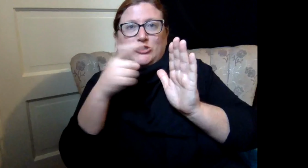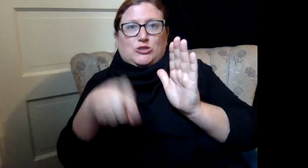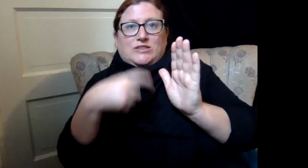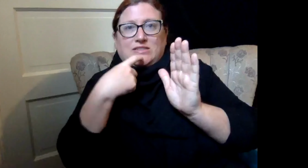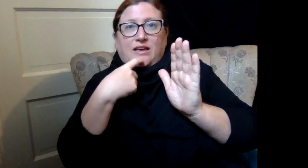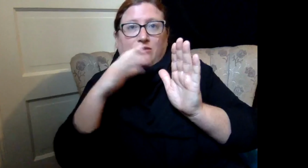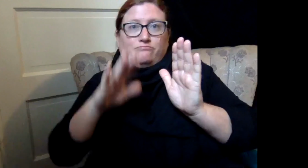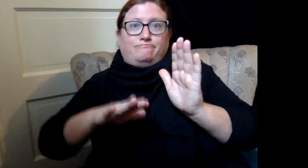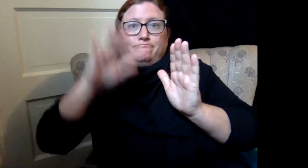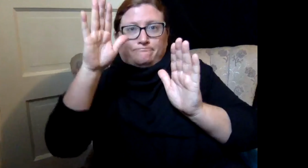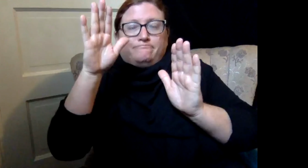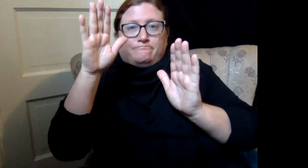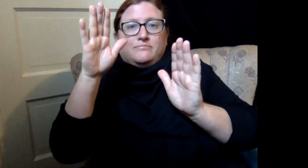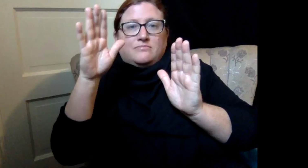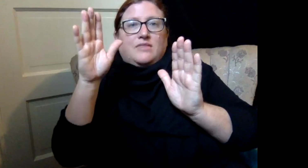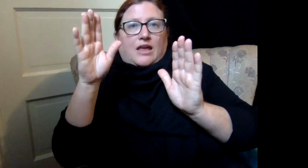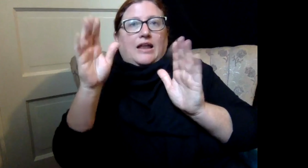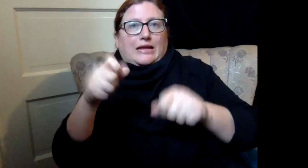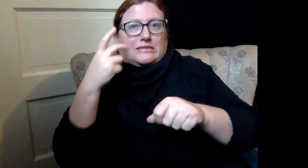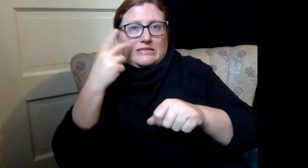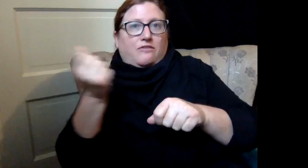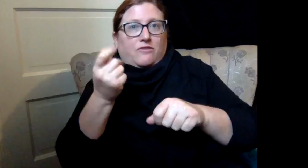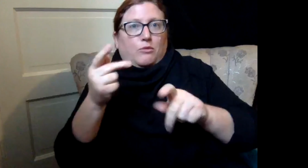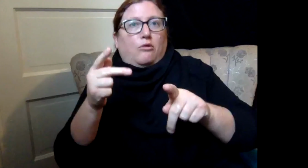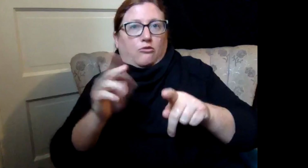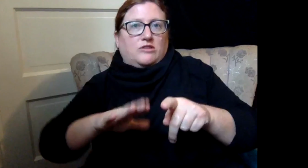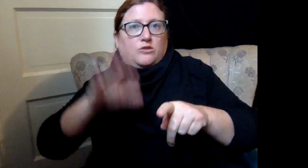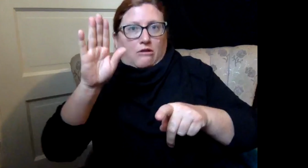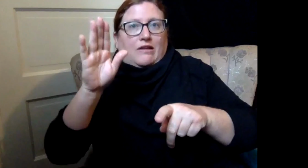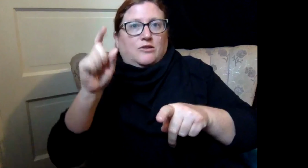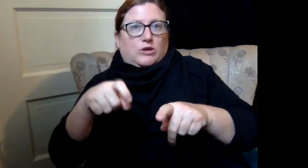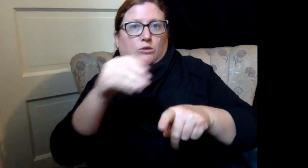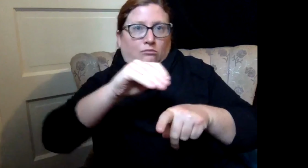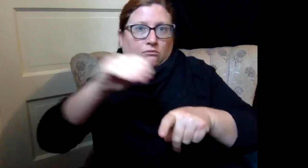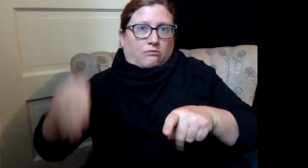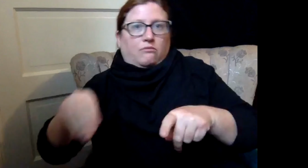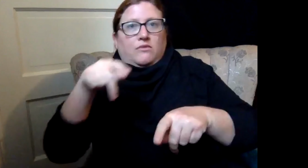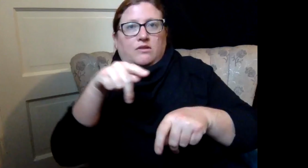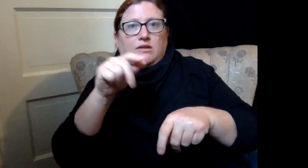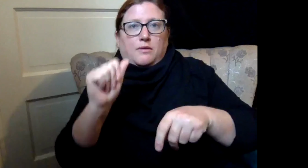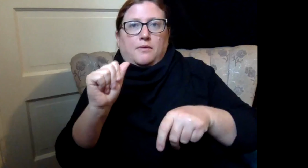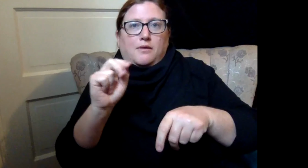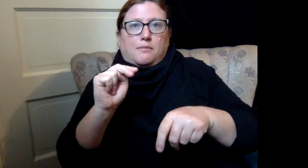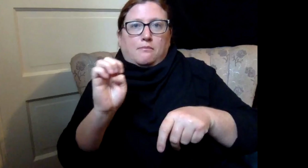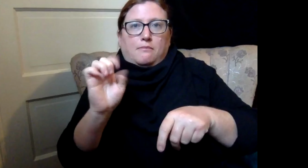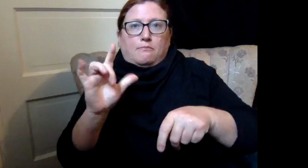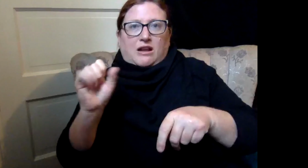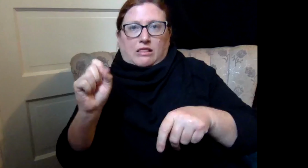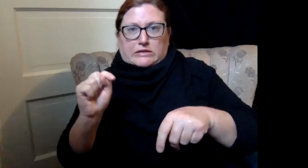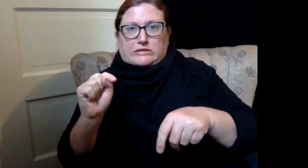right now, panelists, at the bottom of your screen, there should be a raised hand option. I do see that we have a